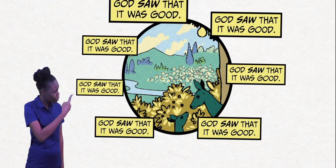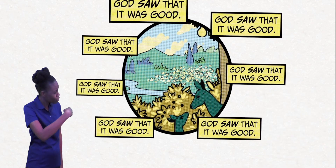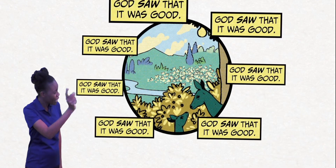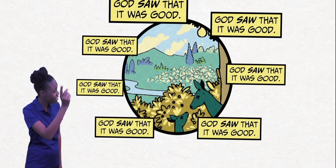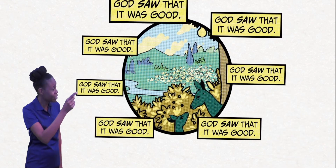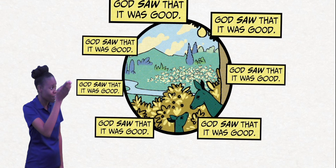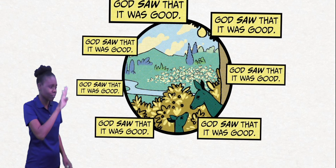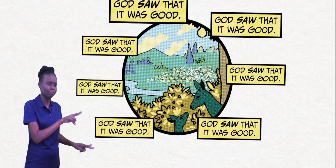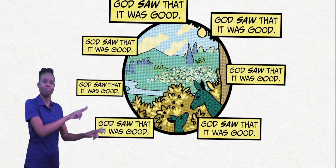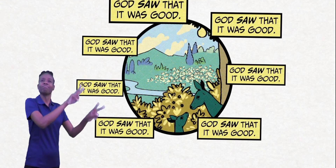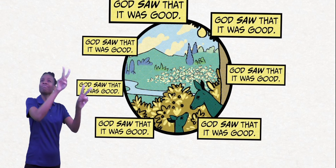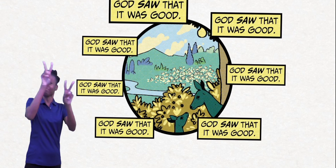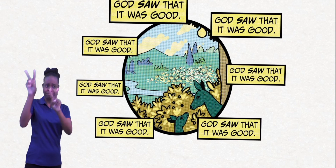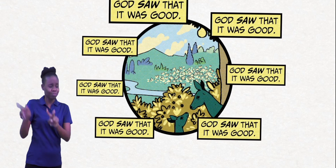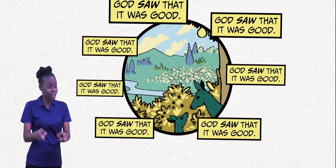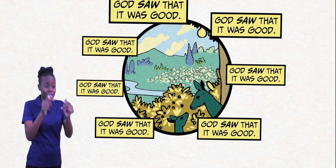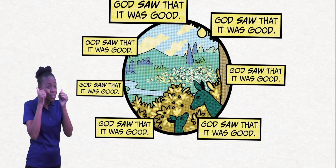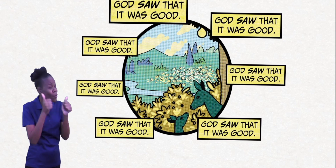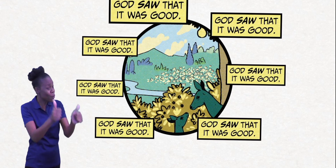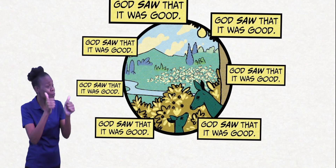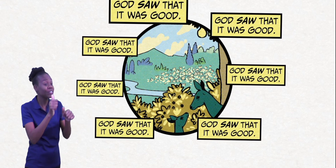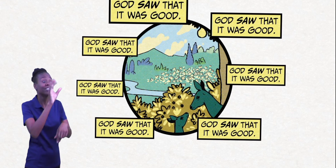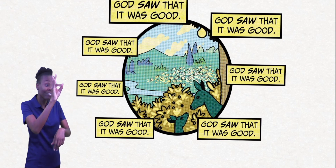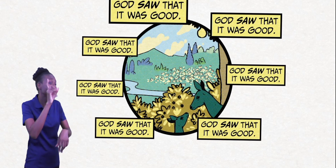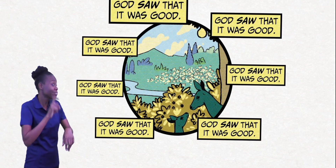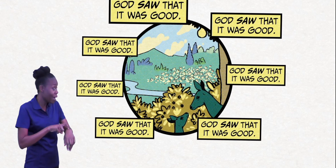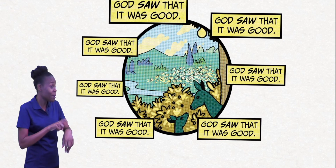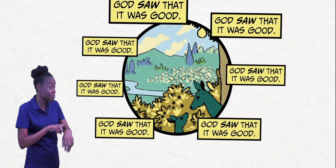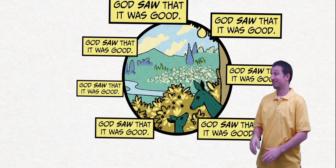Right. Seven times it says, “God saw that it was good.”